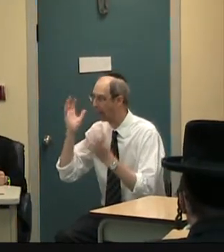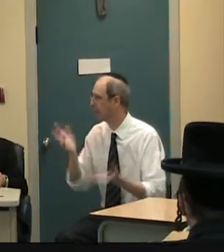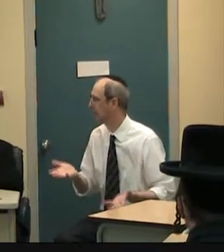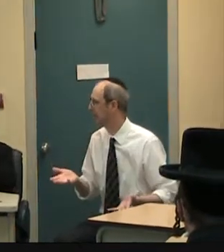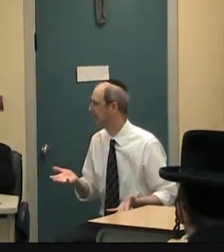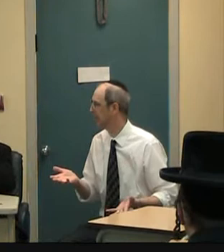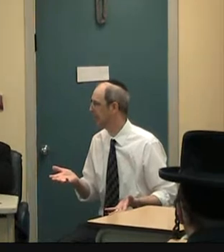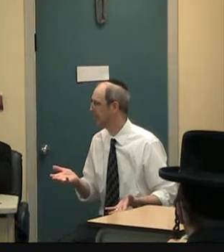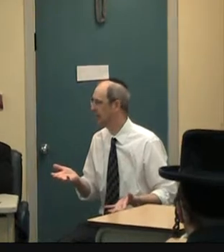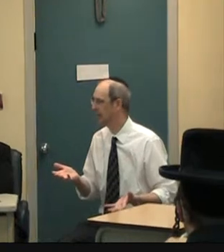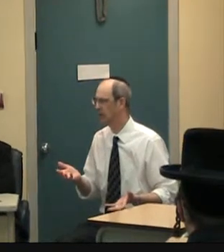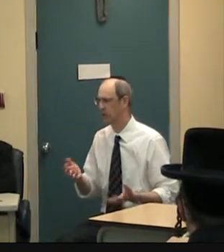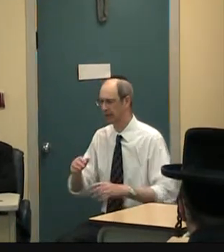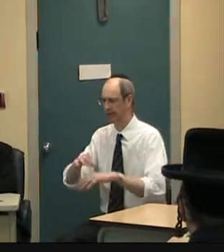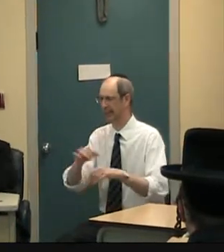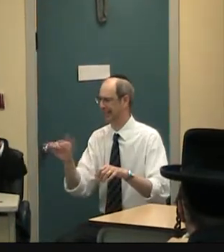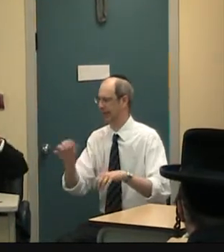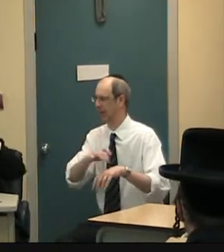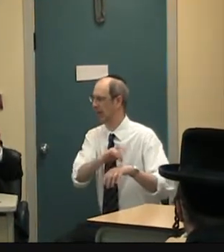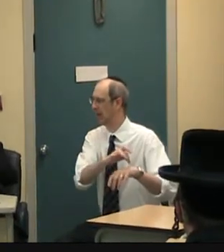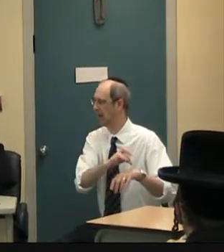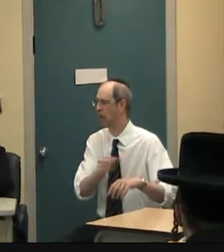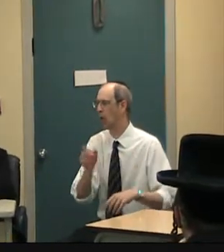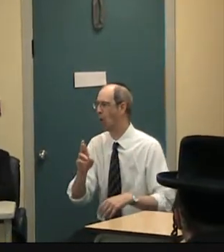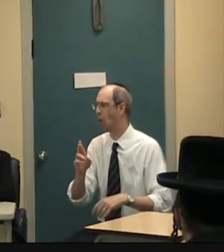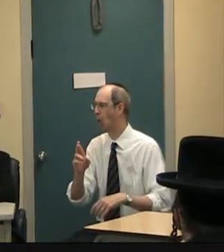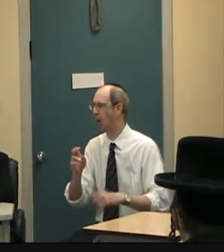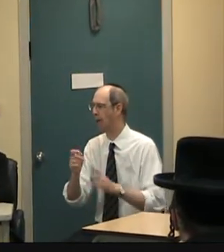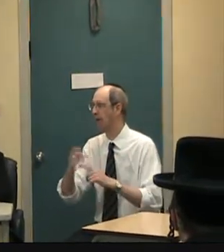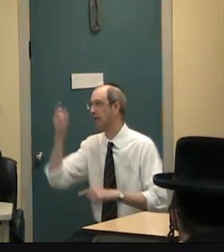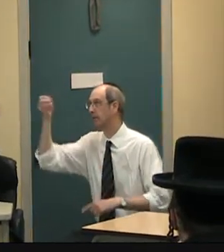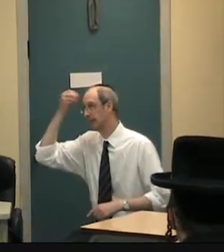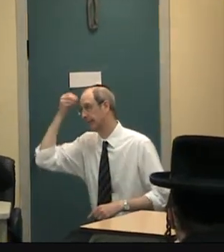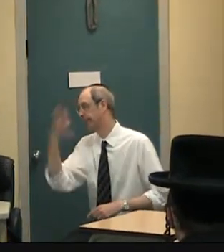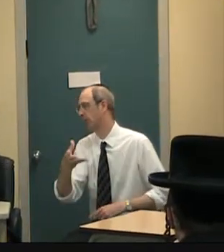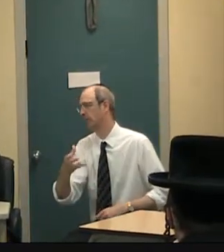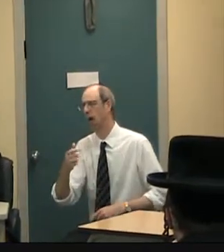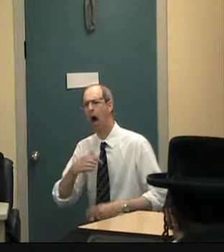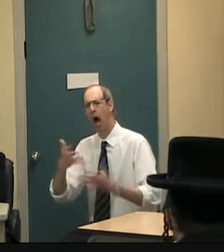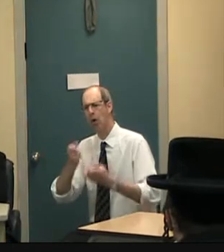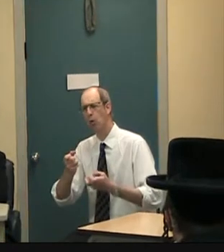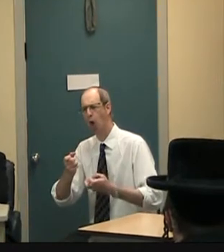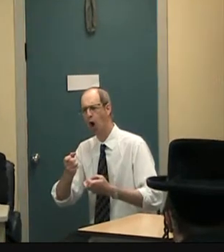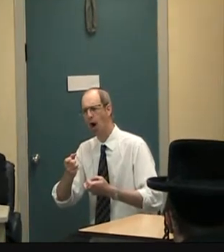Was it only an alarm clock but was it some statement from a cutter sparkle i want my key to it to be so special